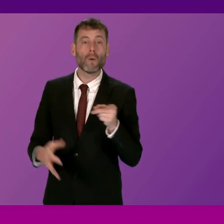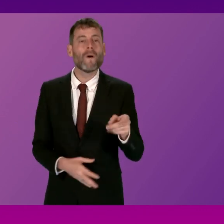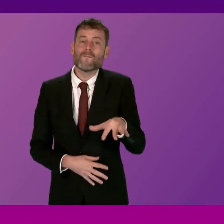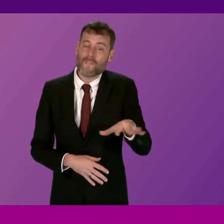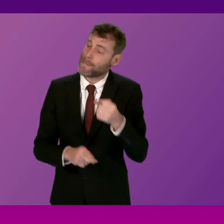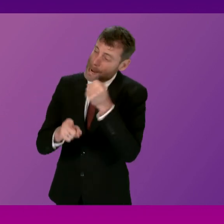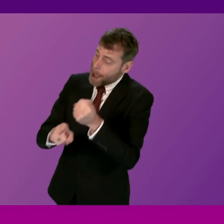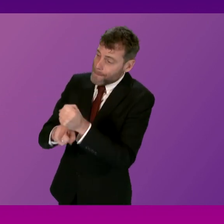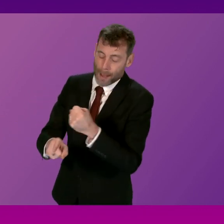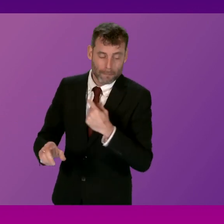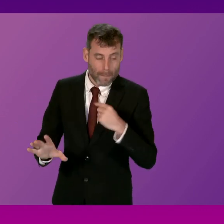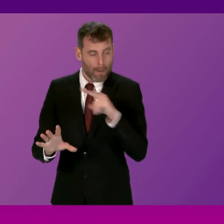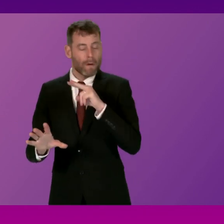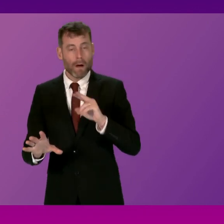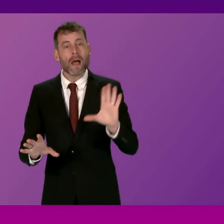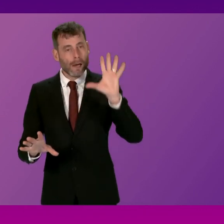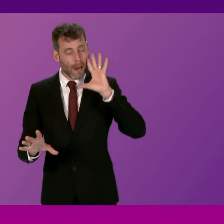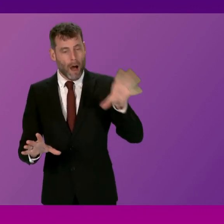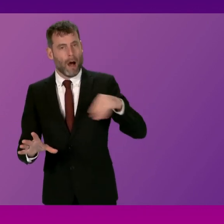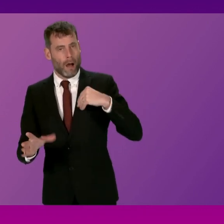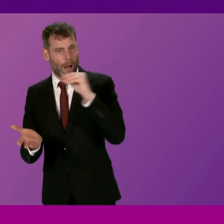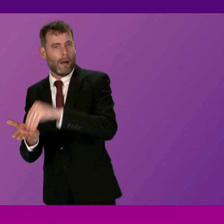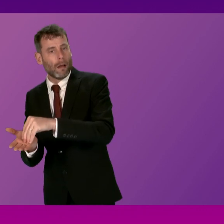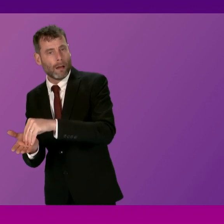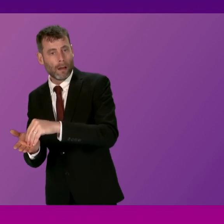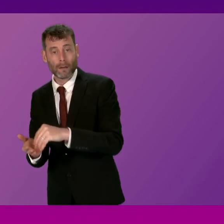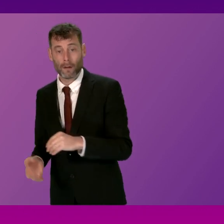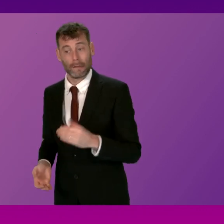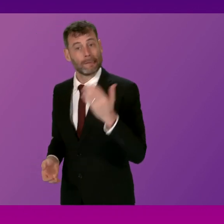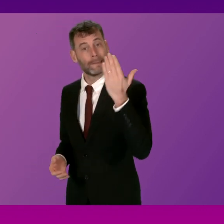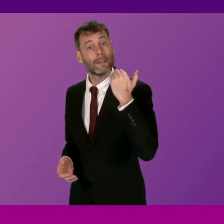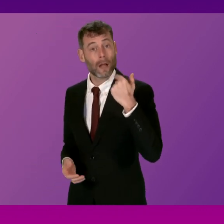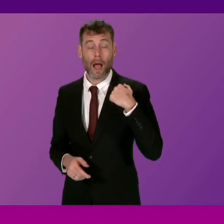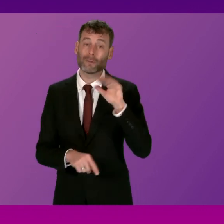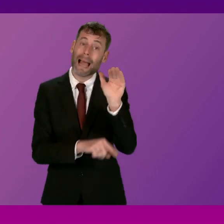A few months ago, I was outside the Parliament with members from across the chamber when